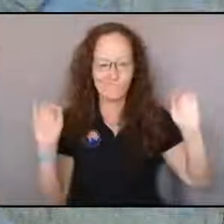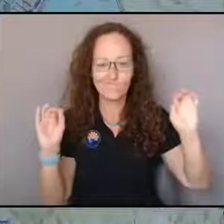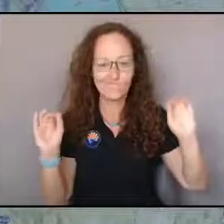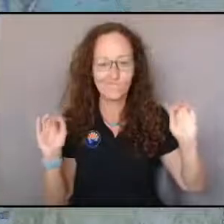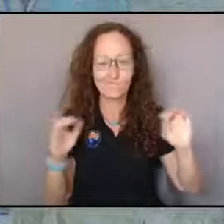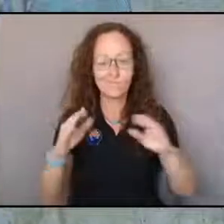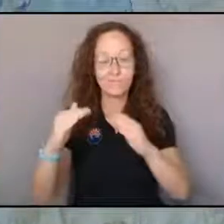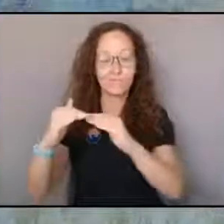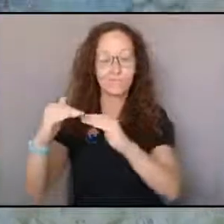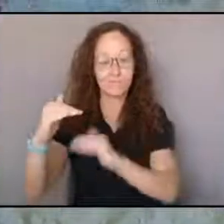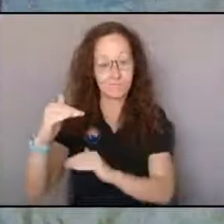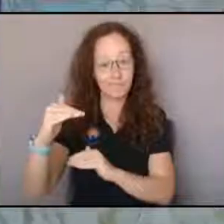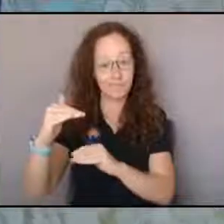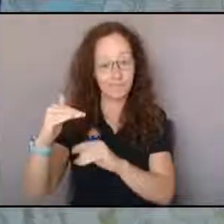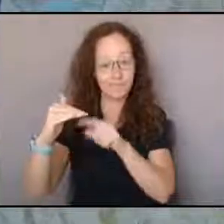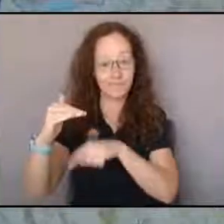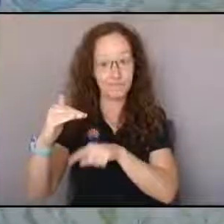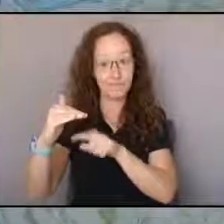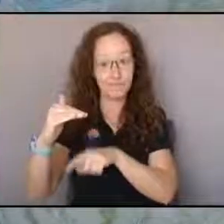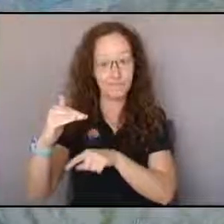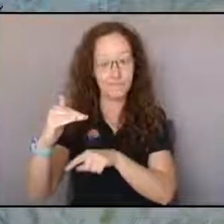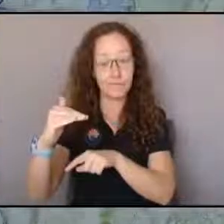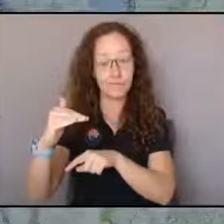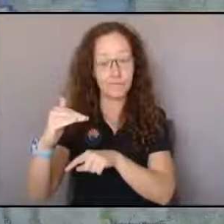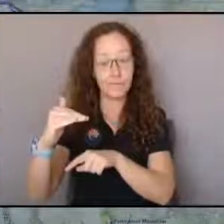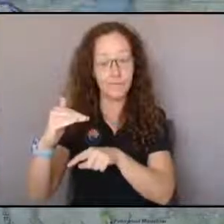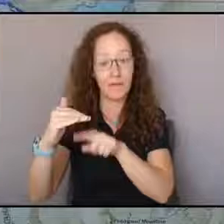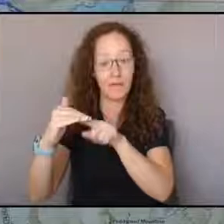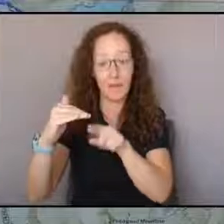WERE IDENTIFIED. GOING DOWN TO THE SOUTH ALONG THE